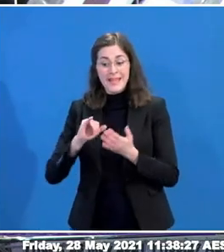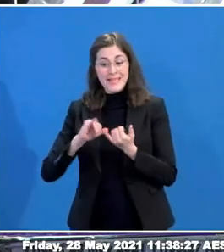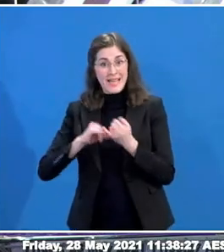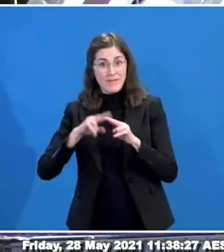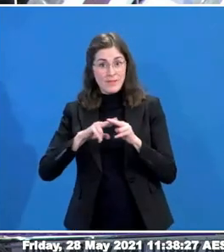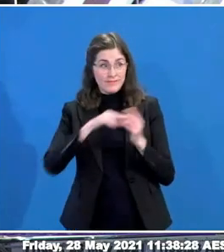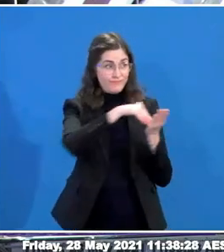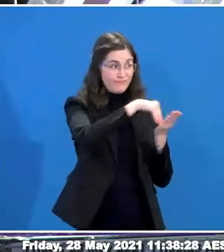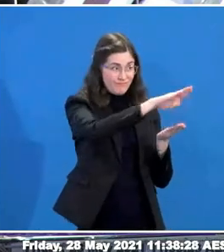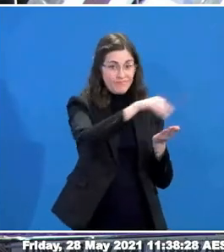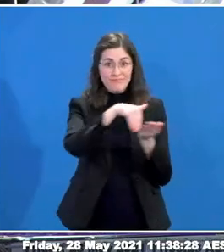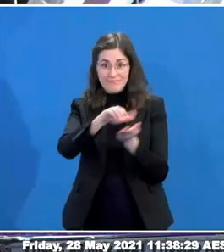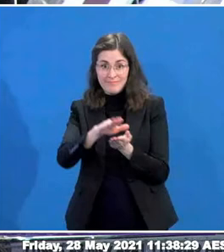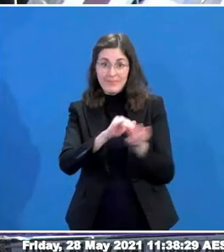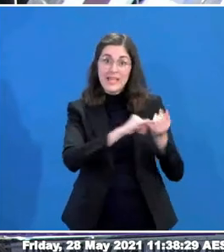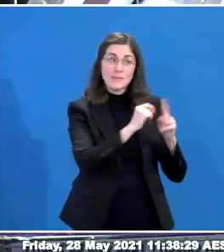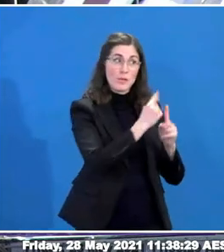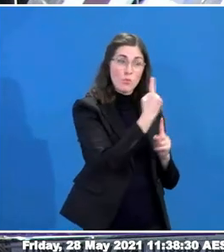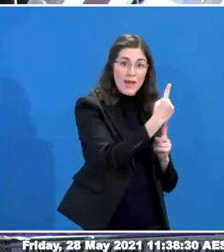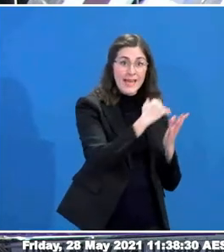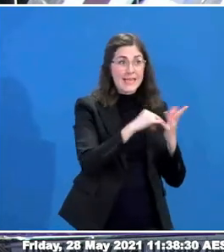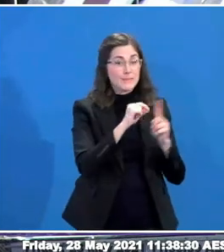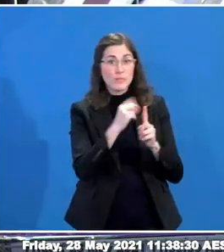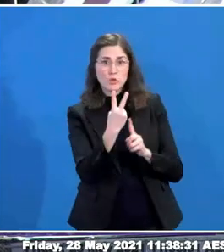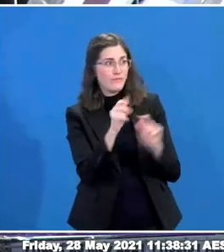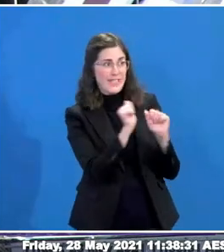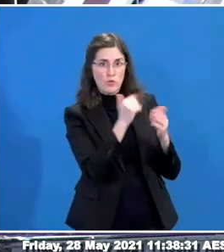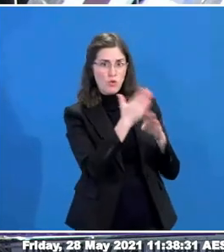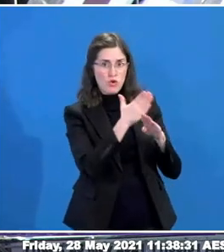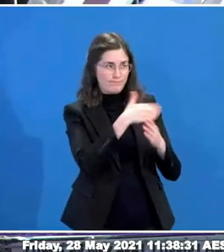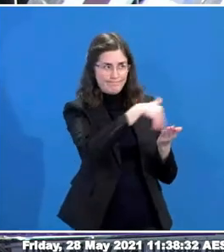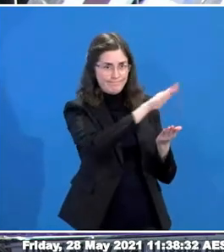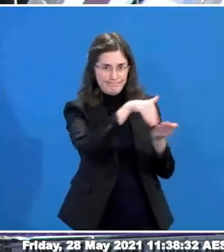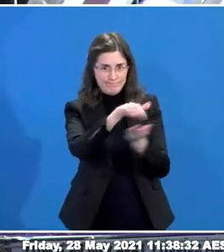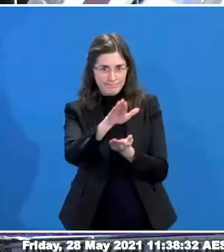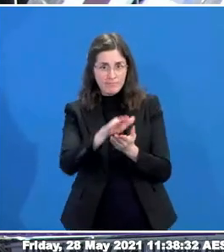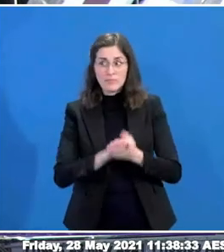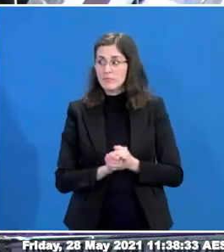and SP2's employment, there was no apology from Sunnyfield to any of the